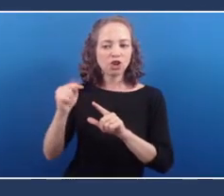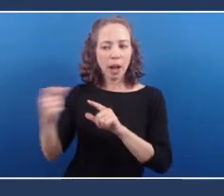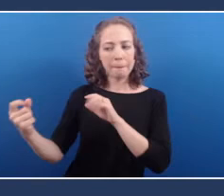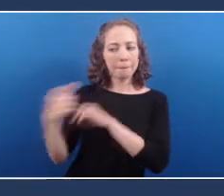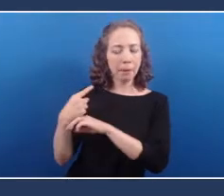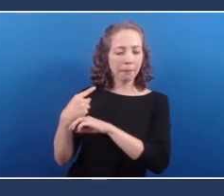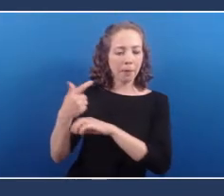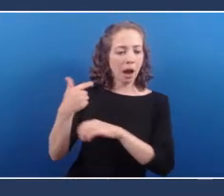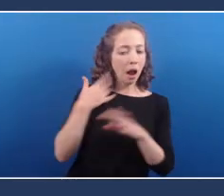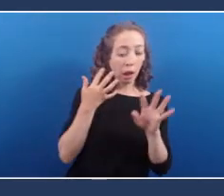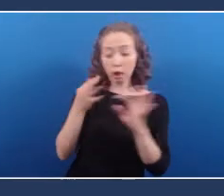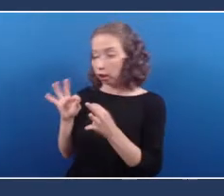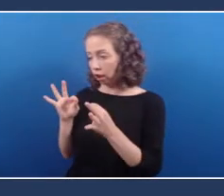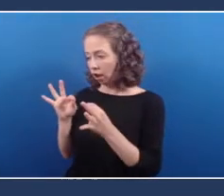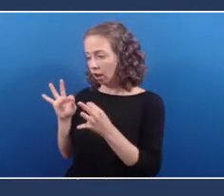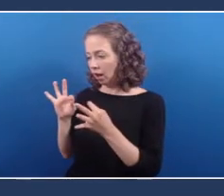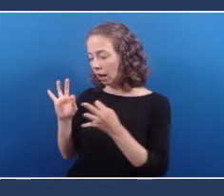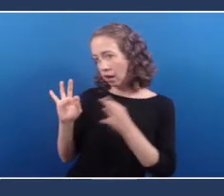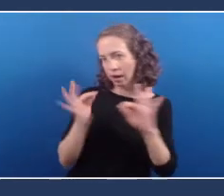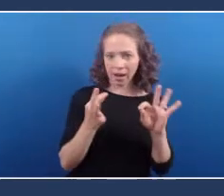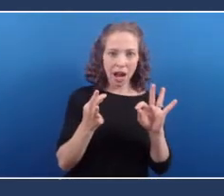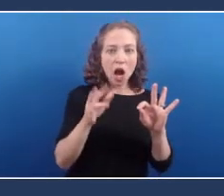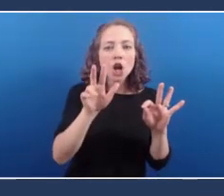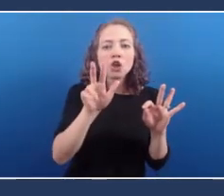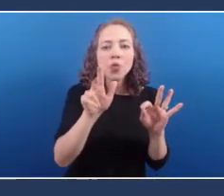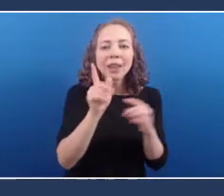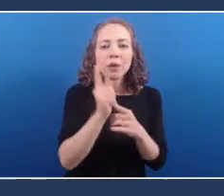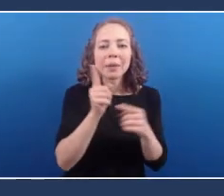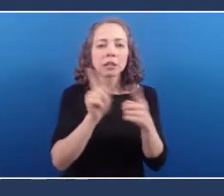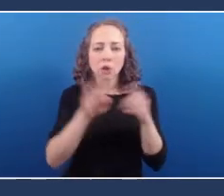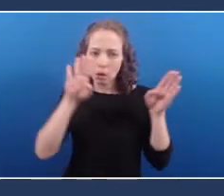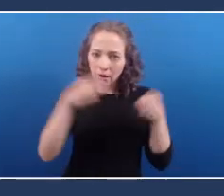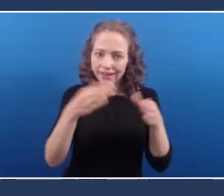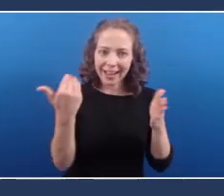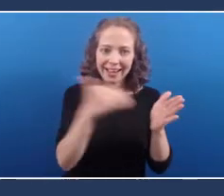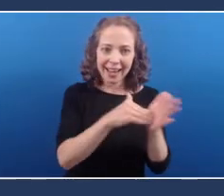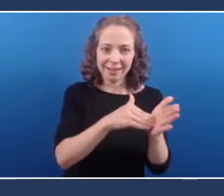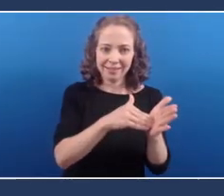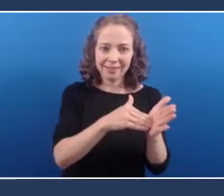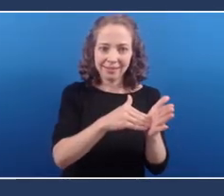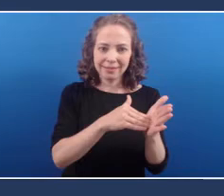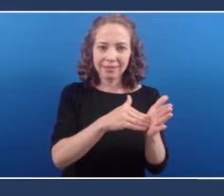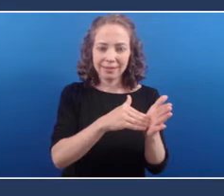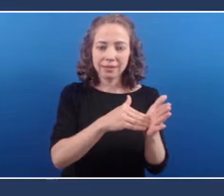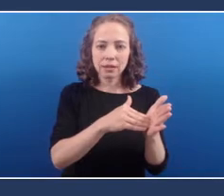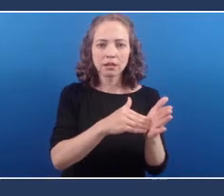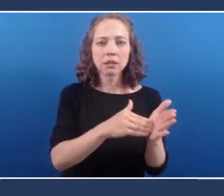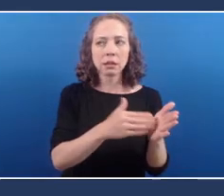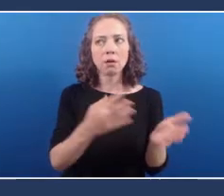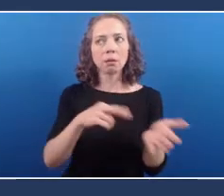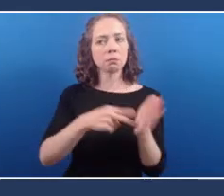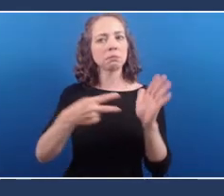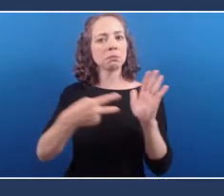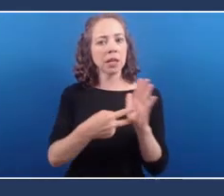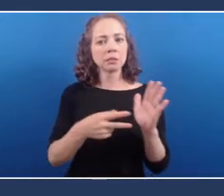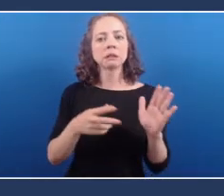So, think really hard about those moments when you want to say, I am turning off my notifications because I want to focus and get the work done